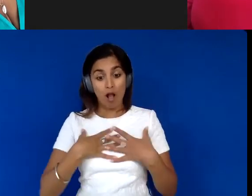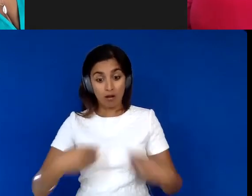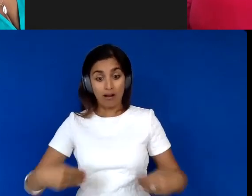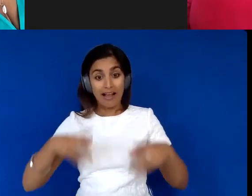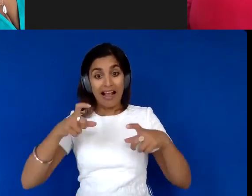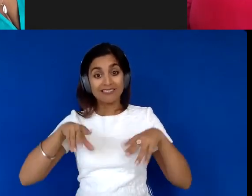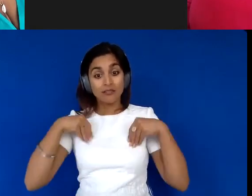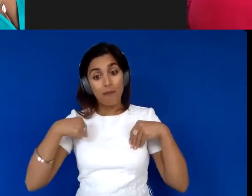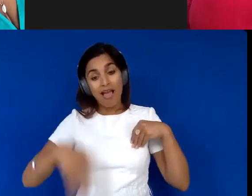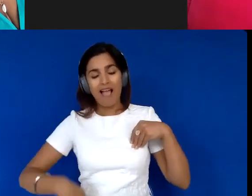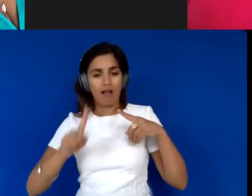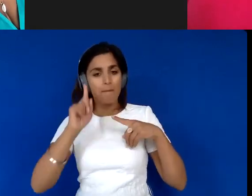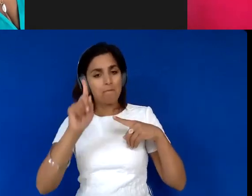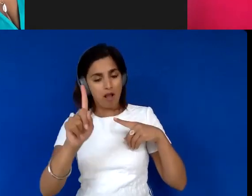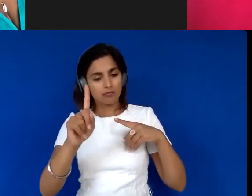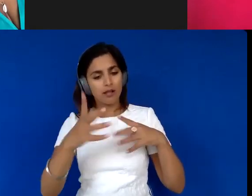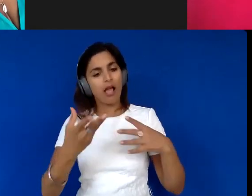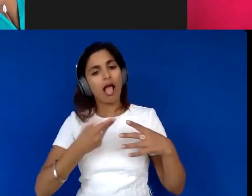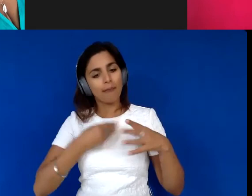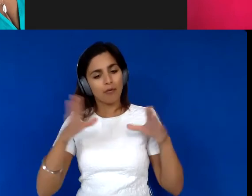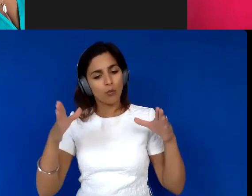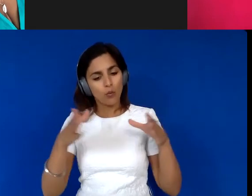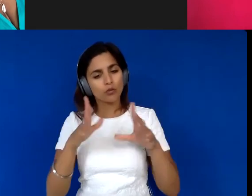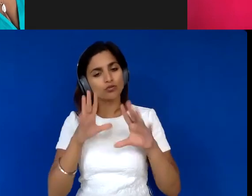inflammation and then I need a surgeon to help get the tumor out of my leg and